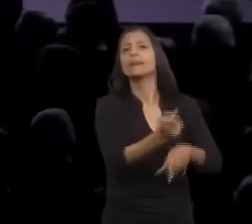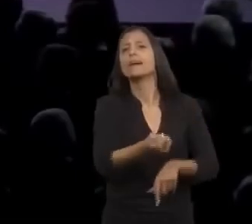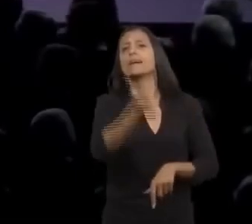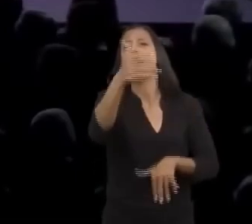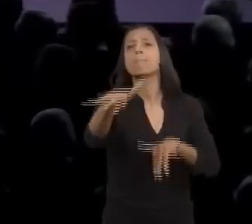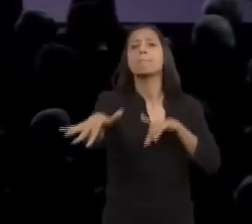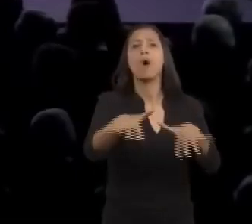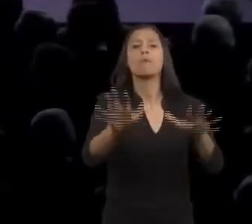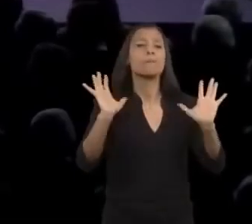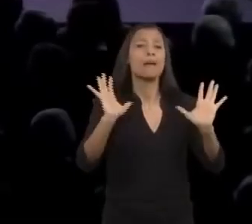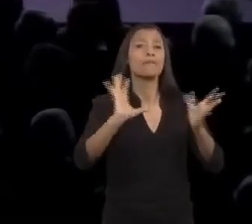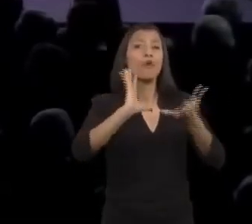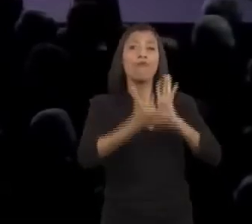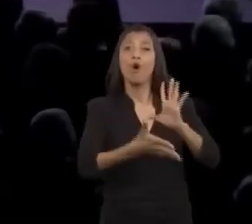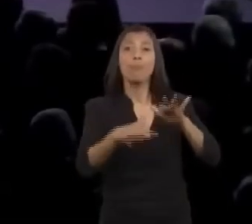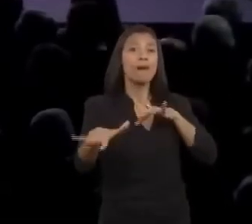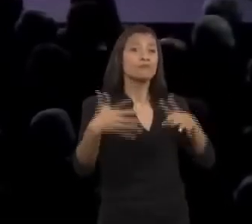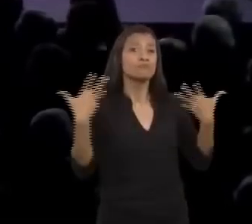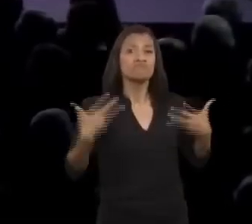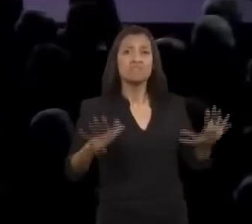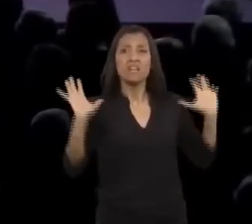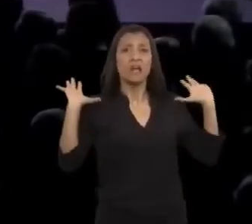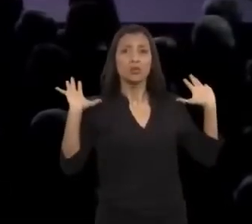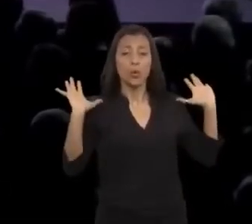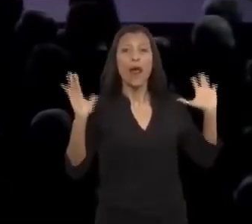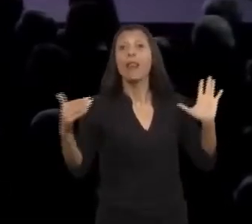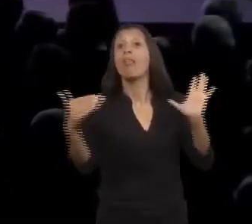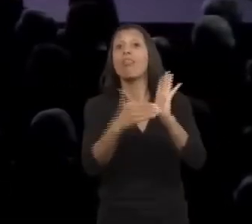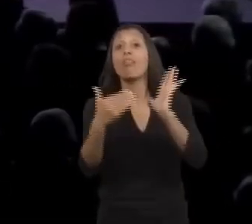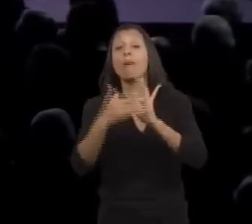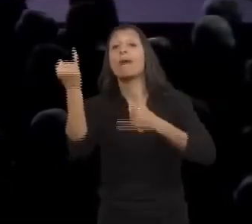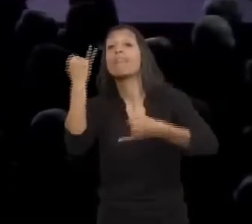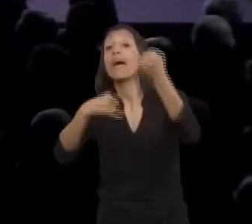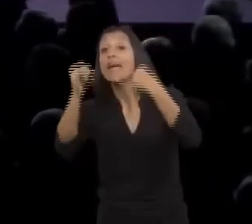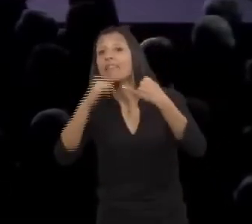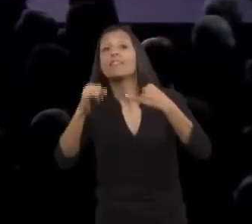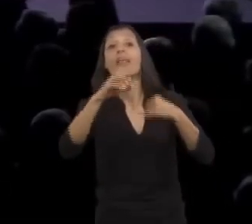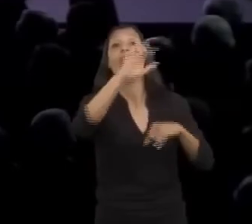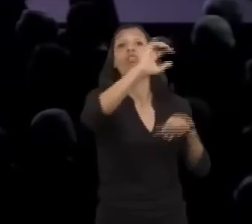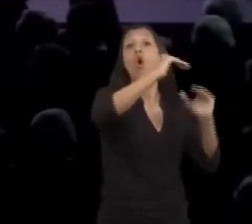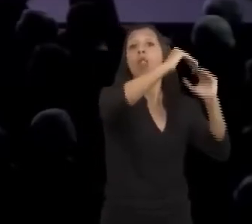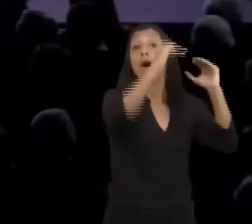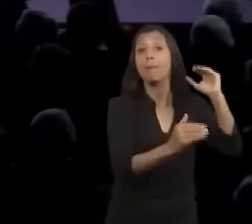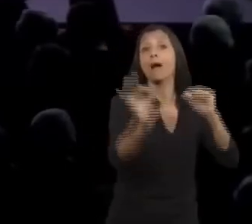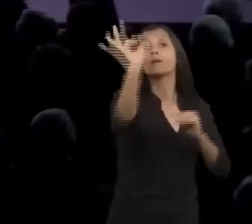that, at higher interest rates, the type of change decreases or that,